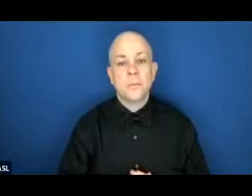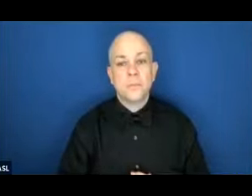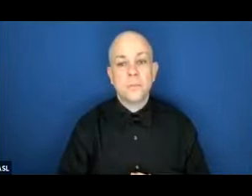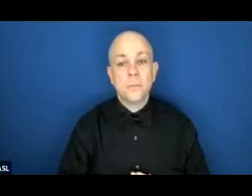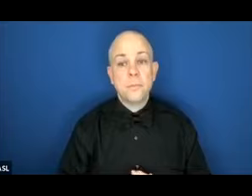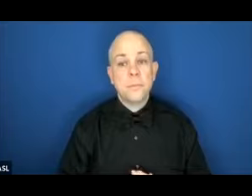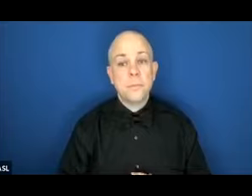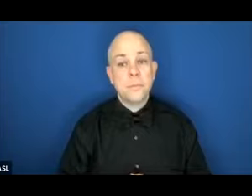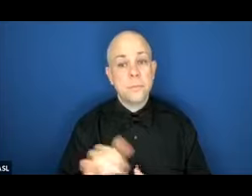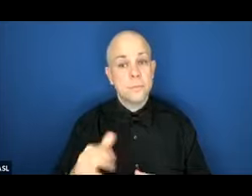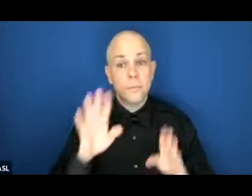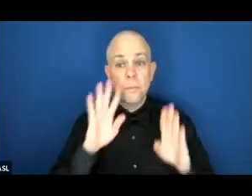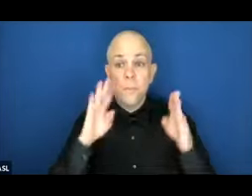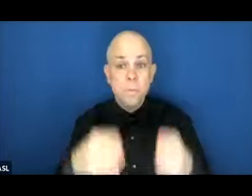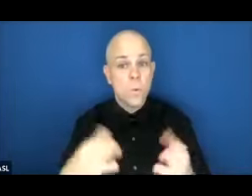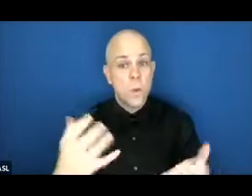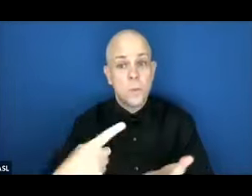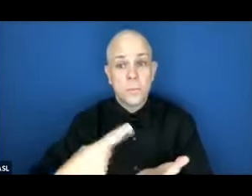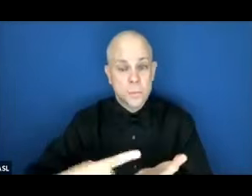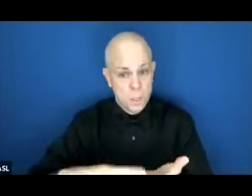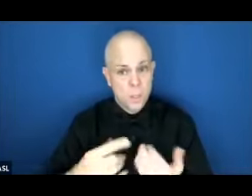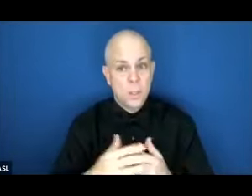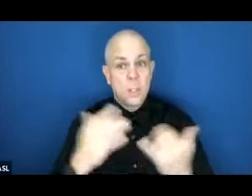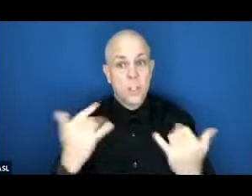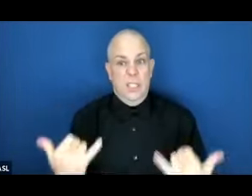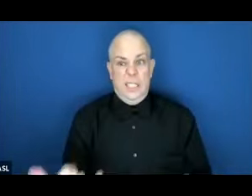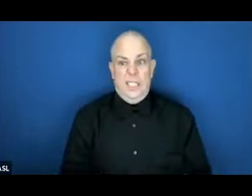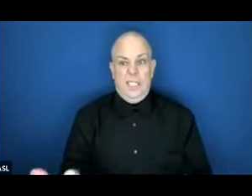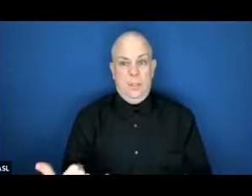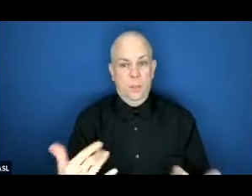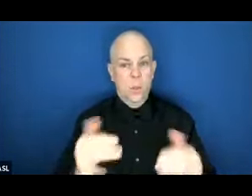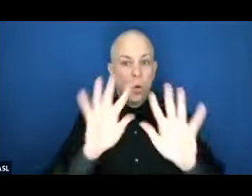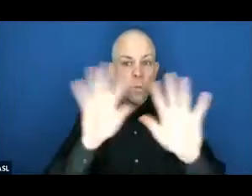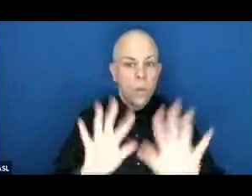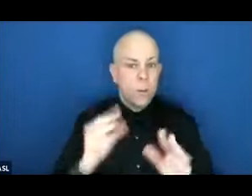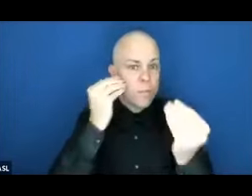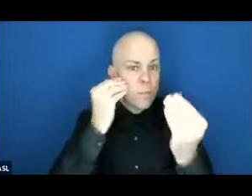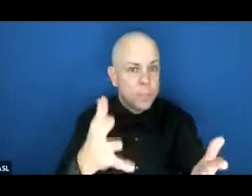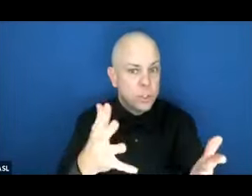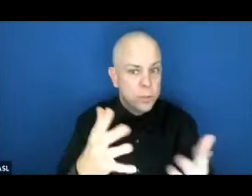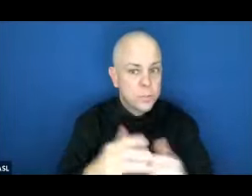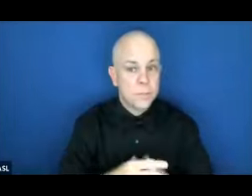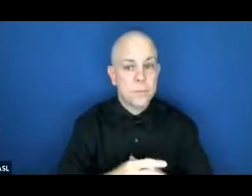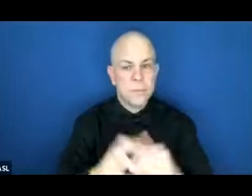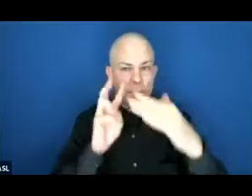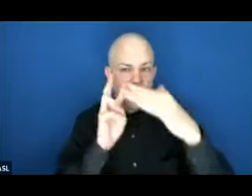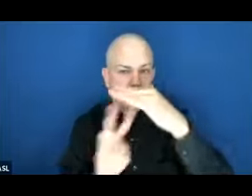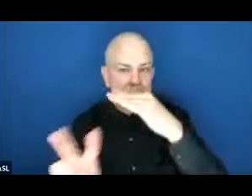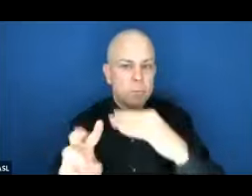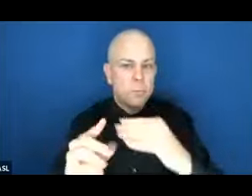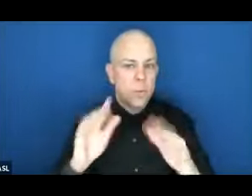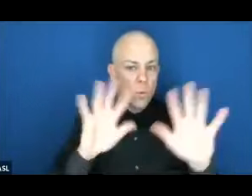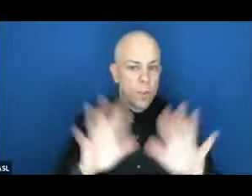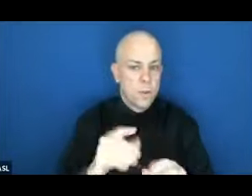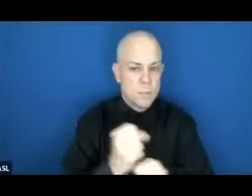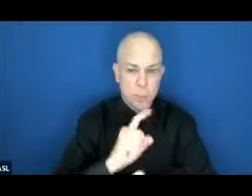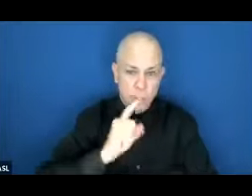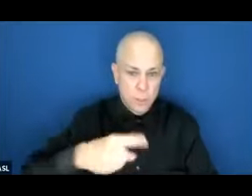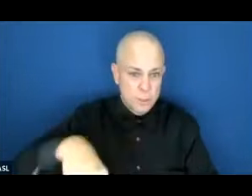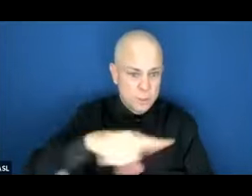current and forecasted weather information for the safety of everyone involved with the wildfire incident second reason